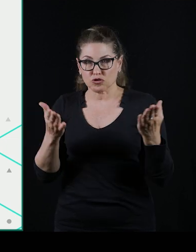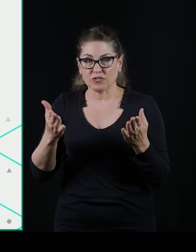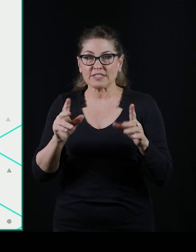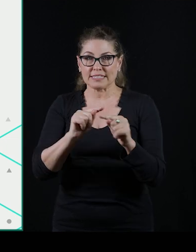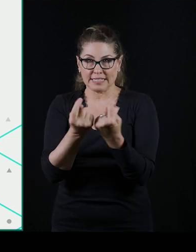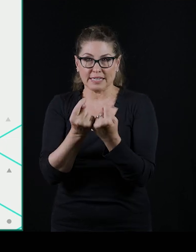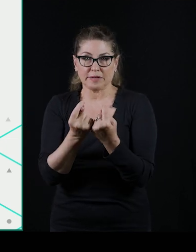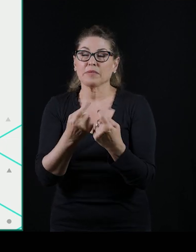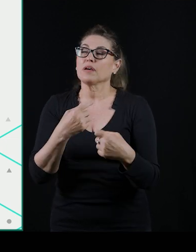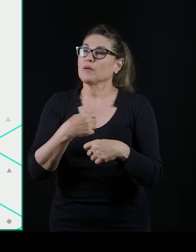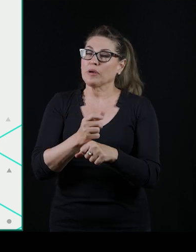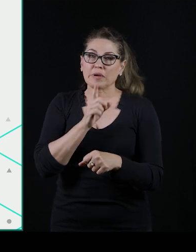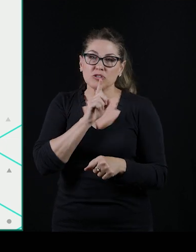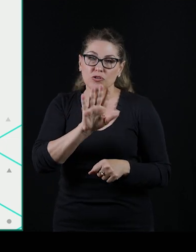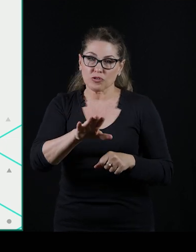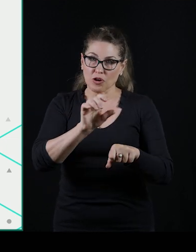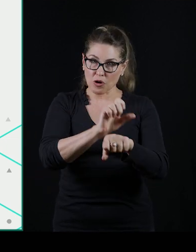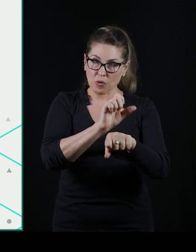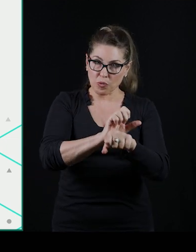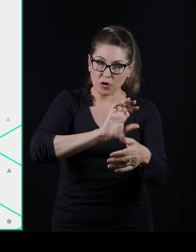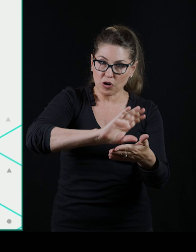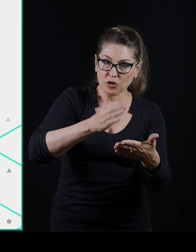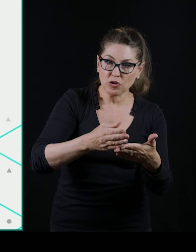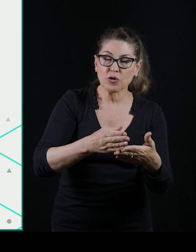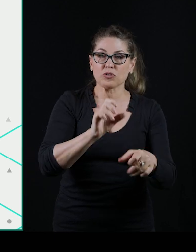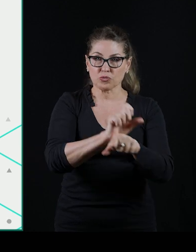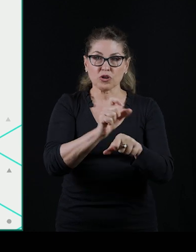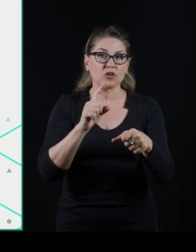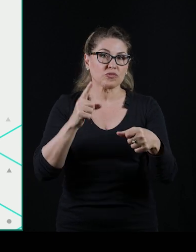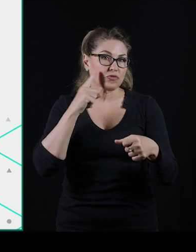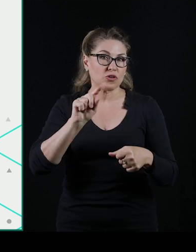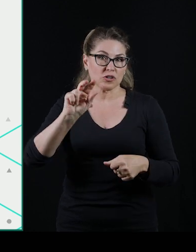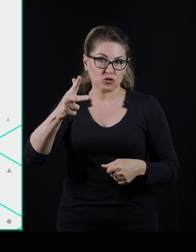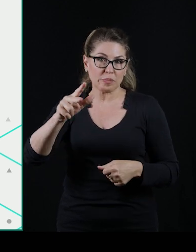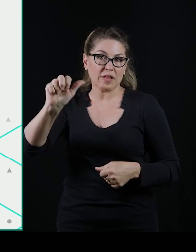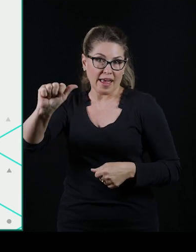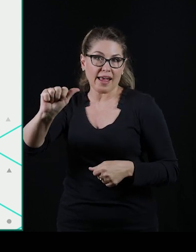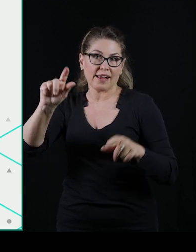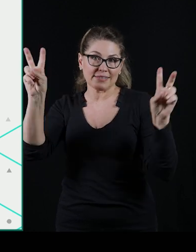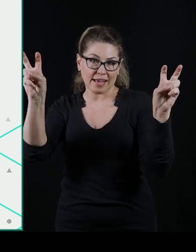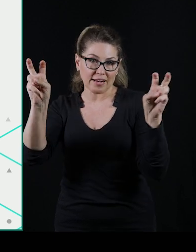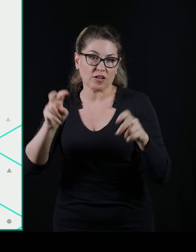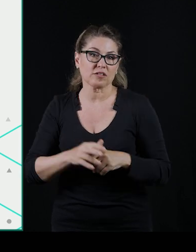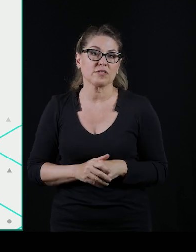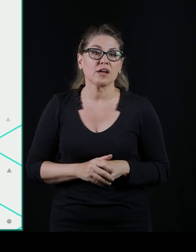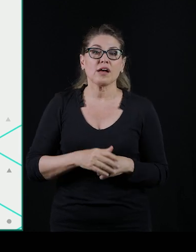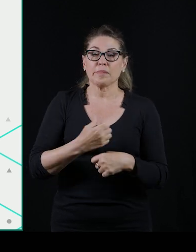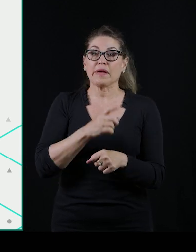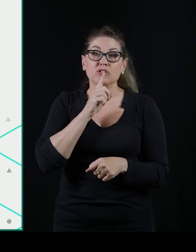We helped to make sure that the workflows that they were offering really worked for a large AAA title. We helped to validate that APIs are designed